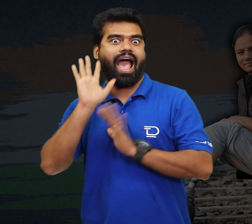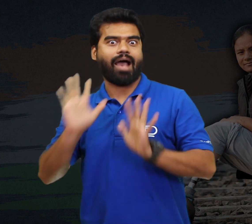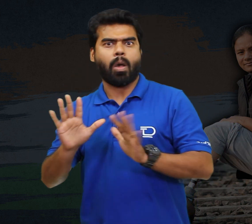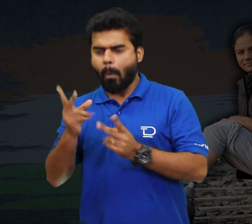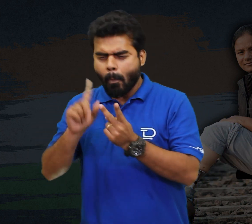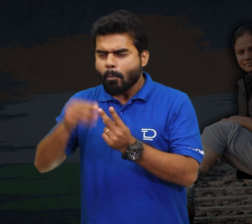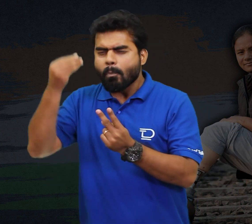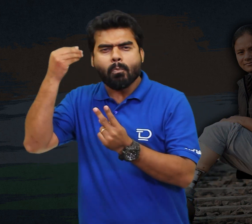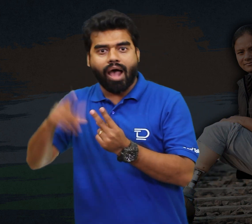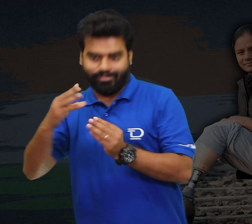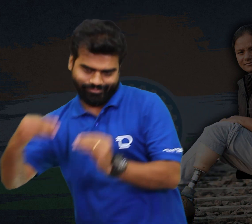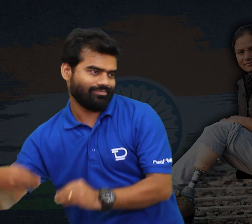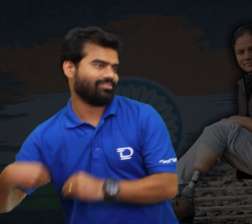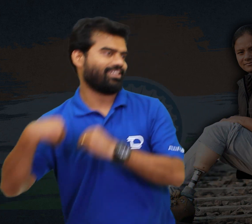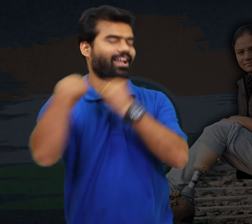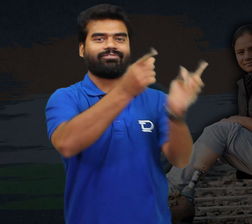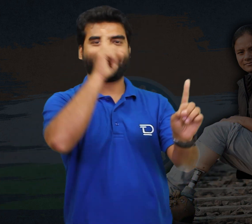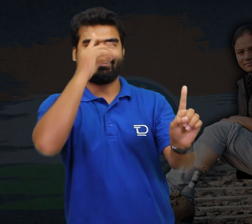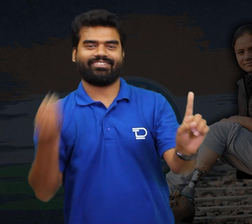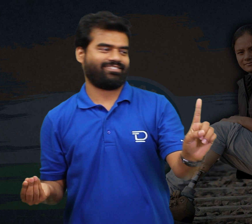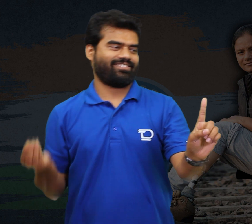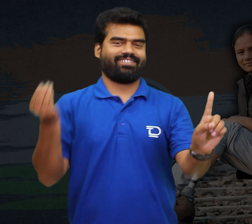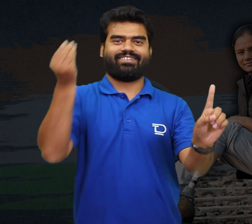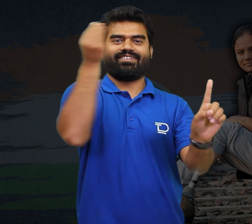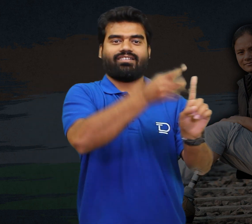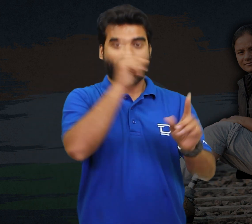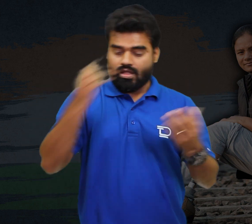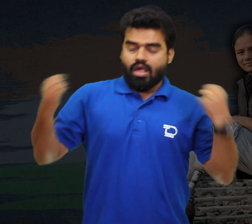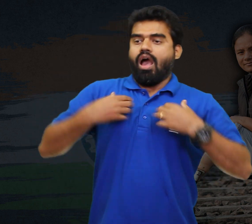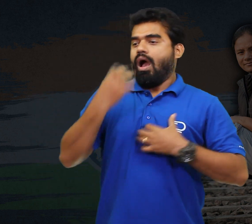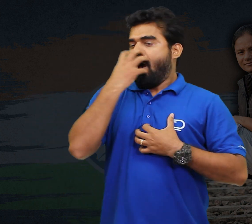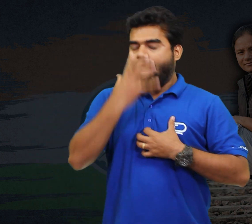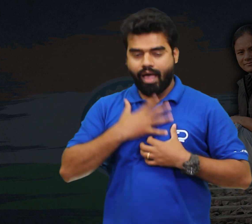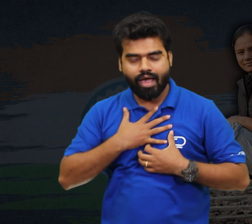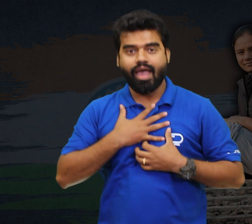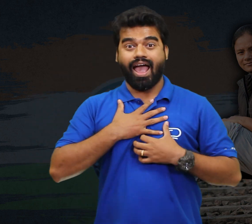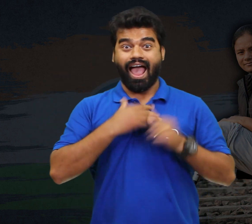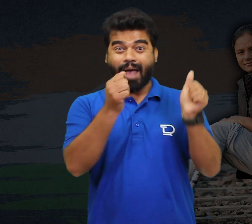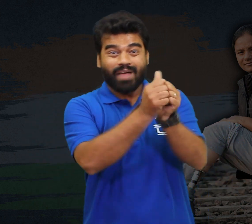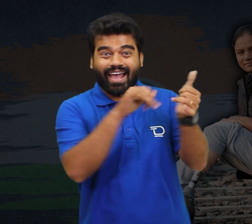had thrown away an extra oxygen cylinder.